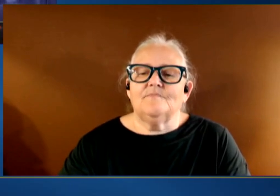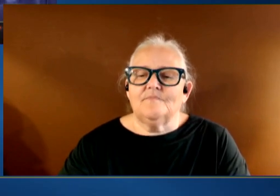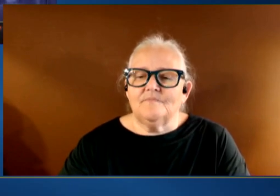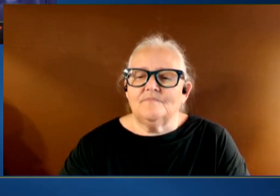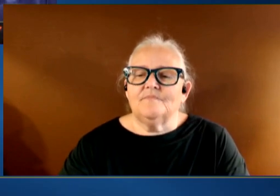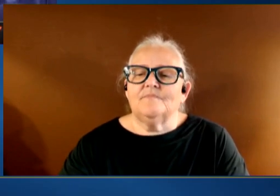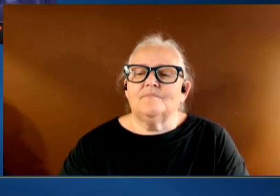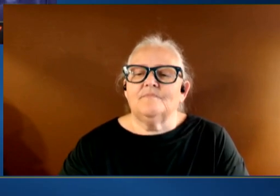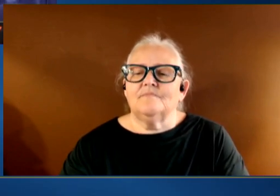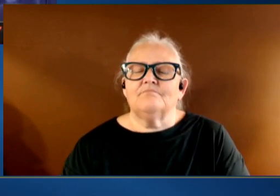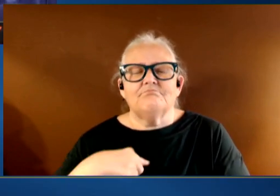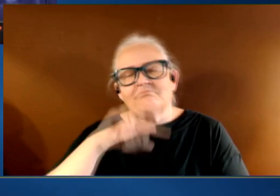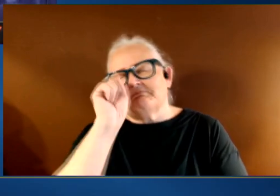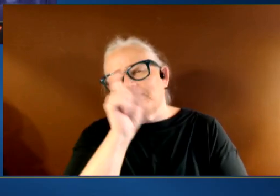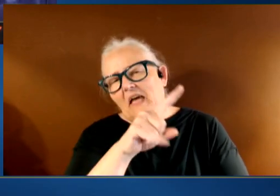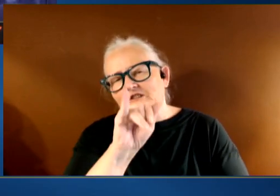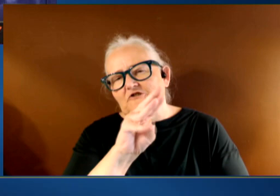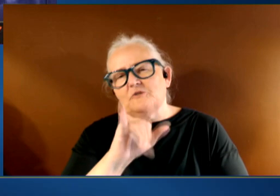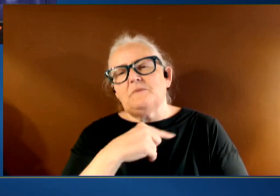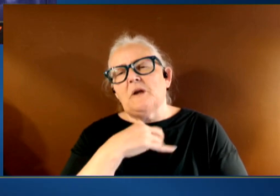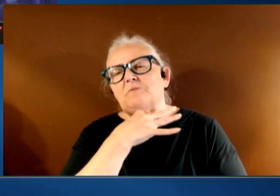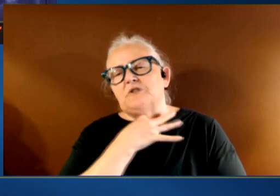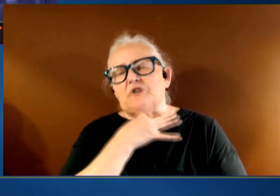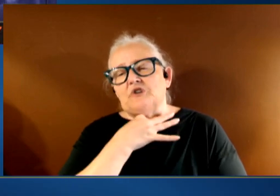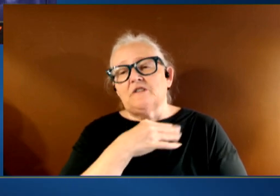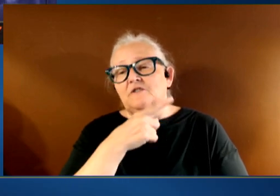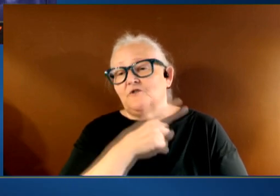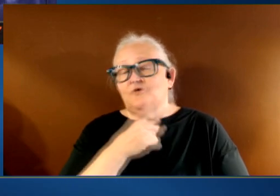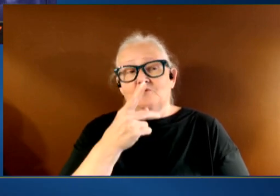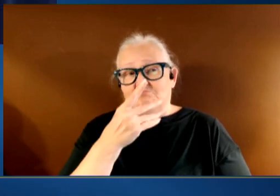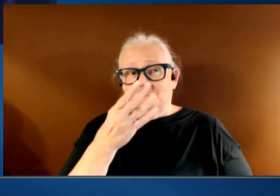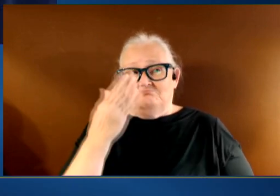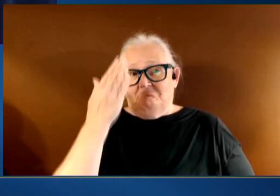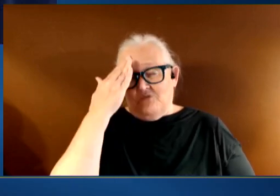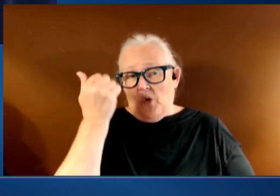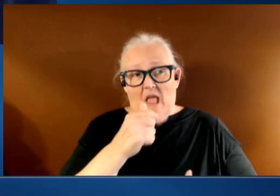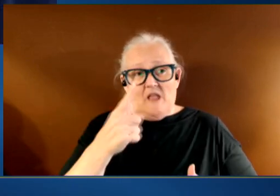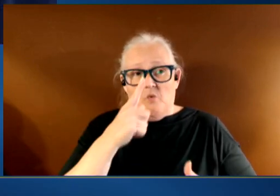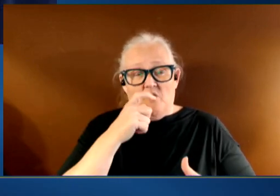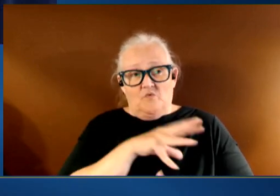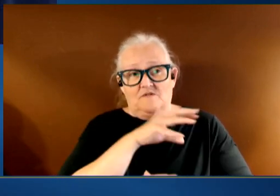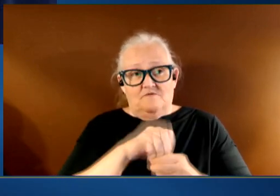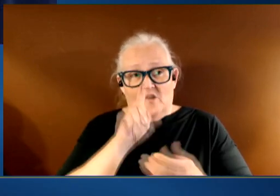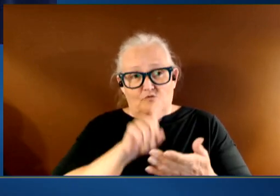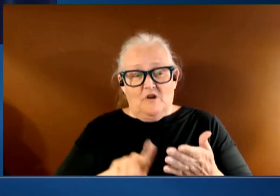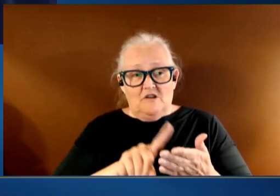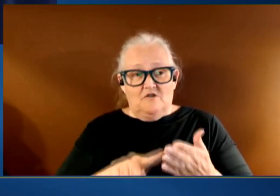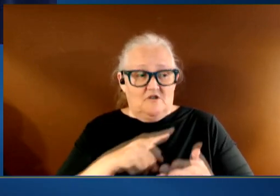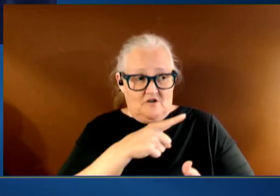have you ever -- do you know anybody who's ever been involved in research? Is that something that you would ever consider as a warrior yourself?